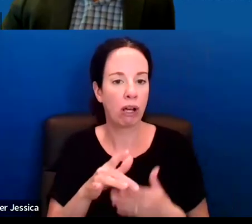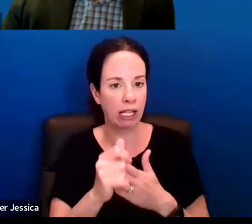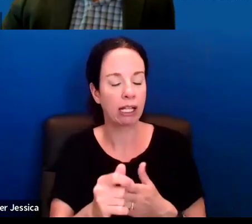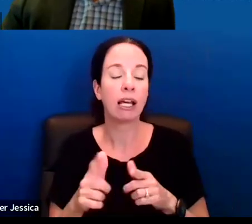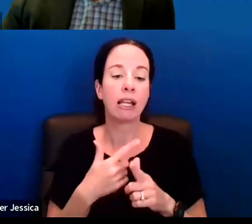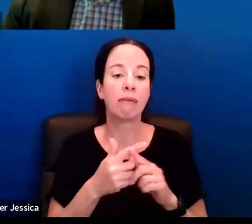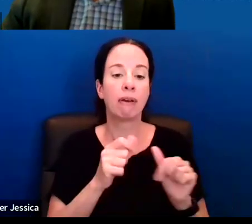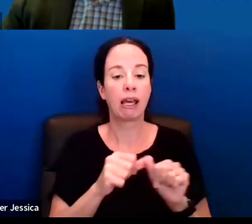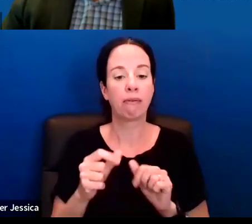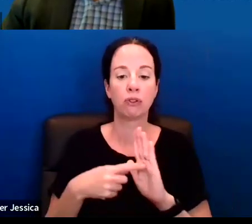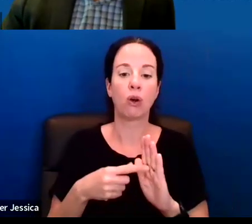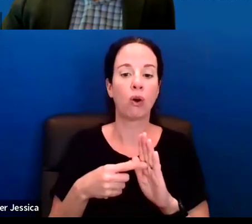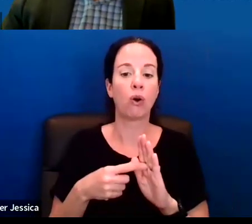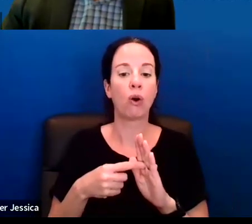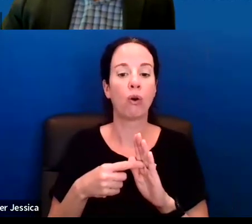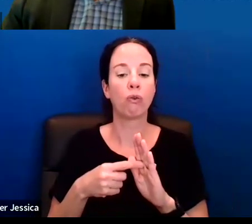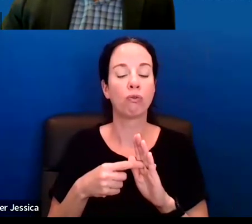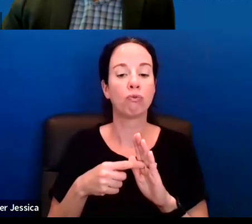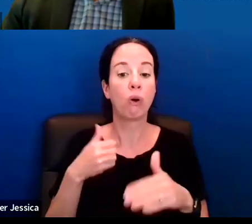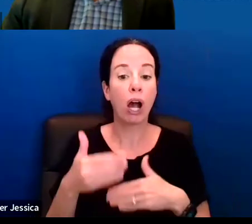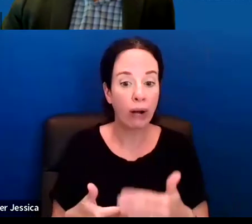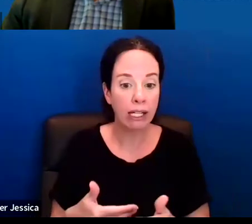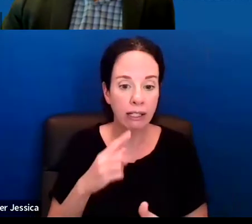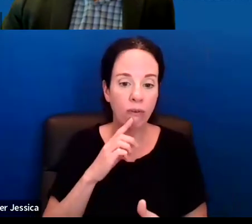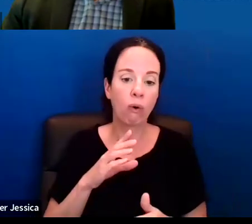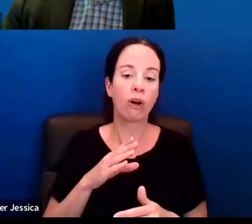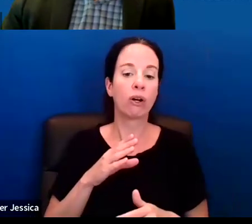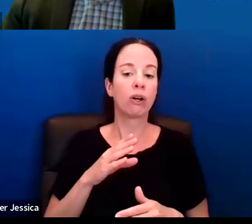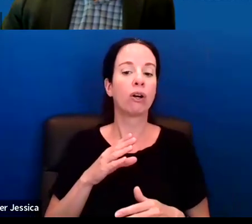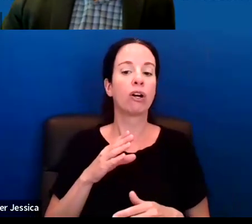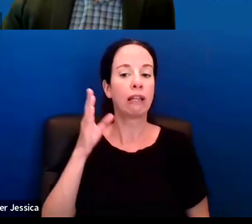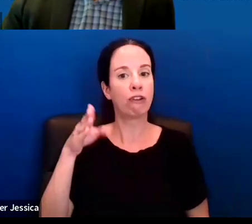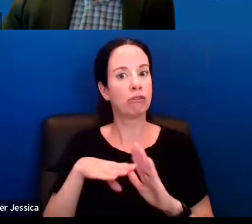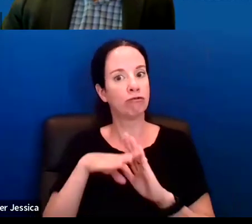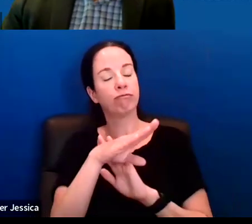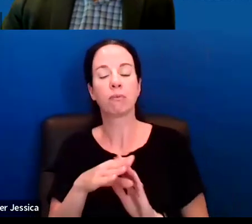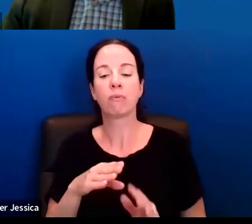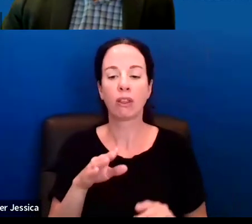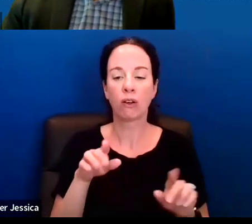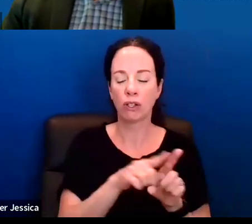show progression in the future. This also helps all of you on this call to be able to show your